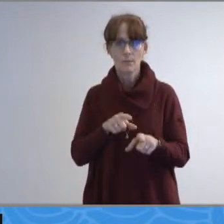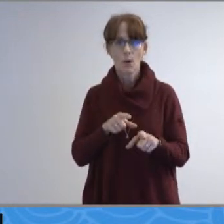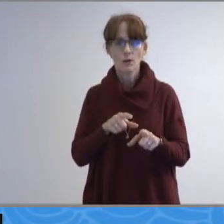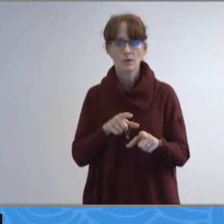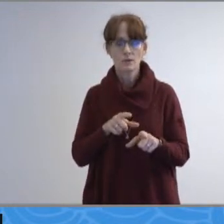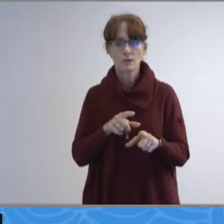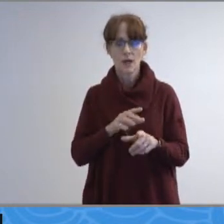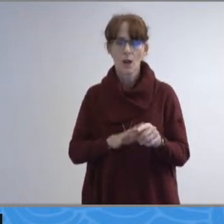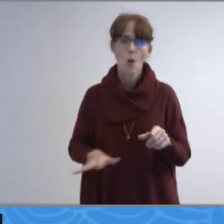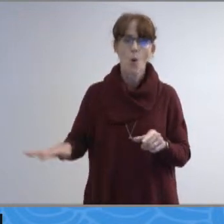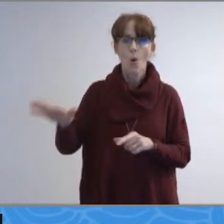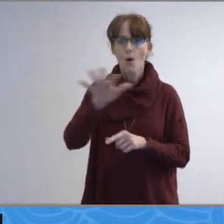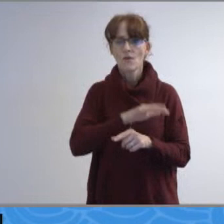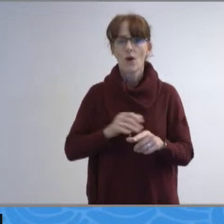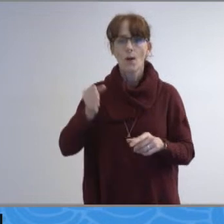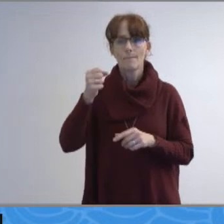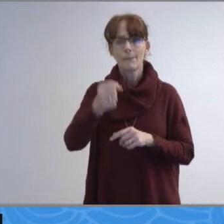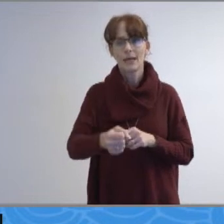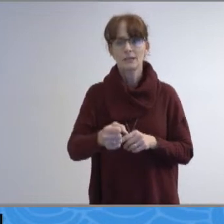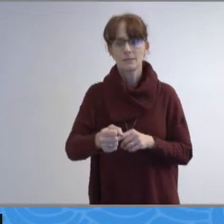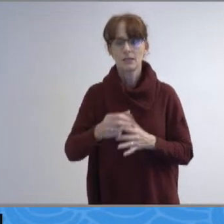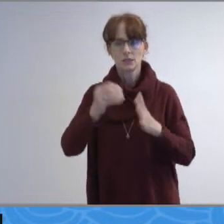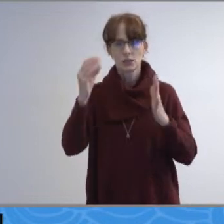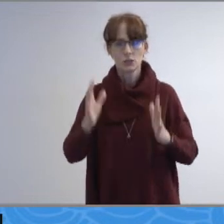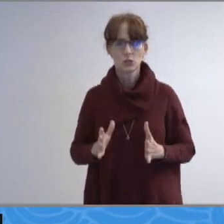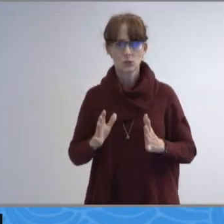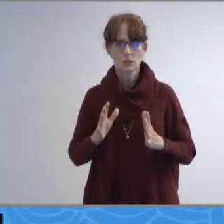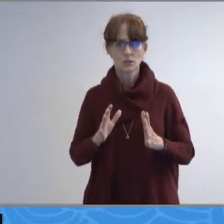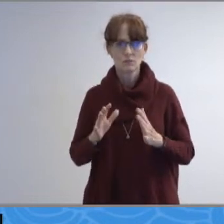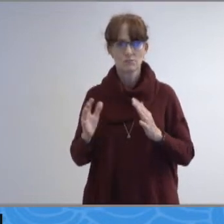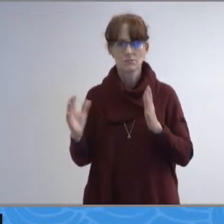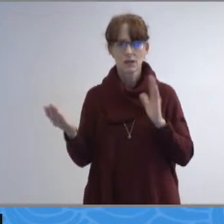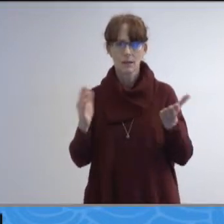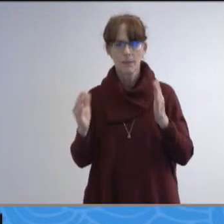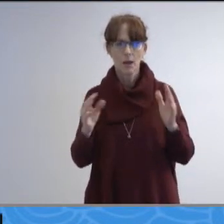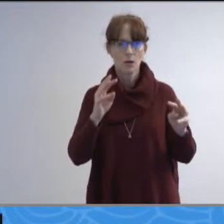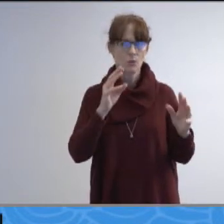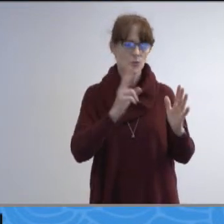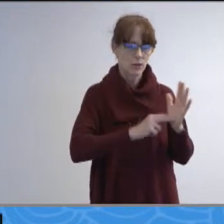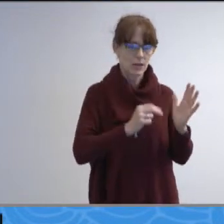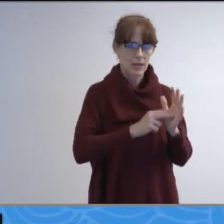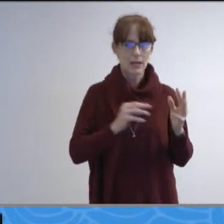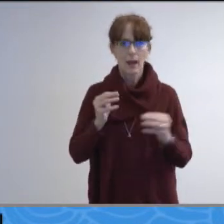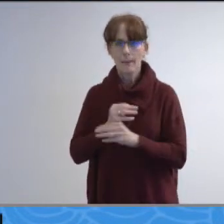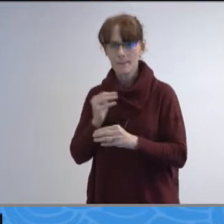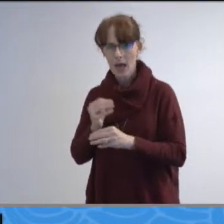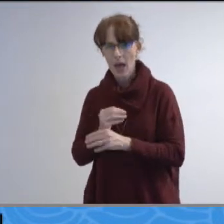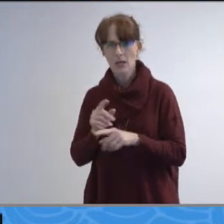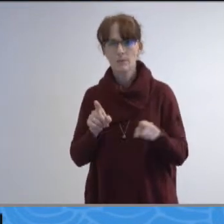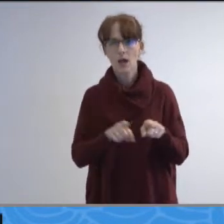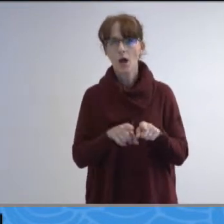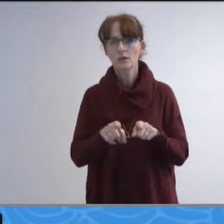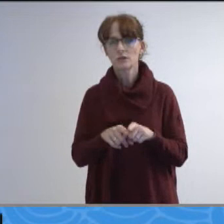that overall placement where your student's at in reading and mathematics, but it's also going to let you know